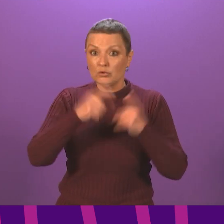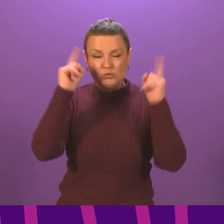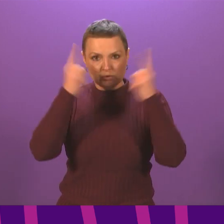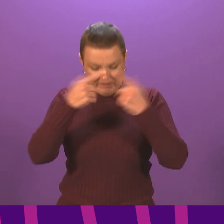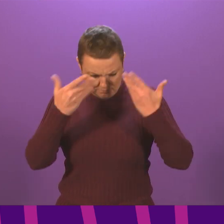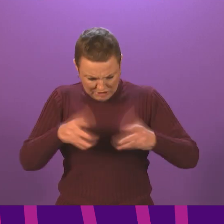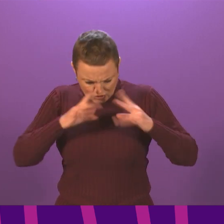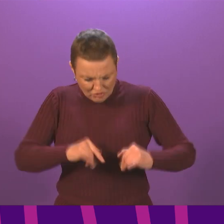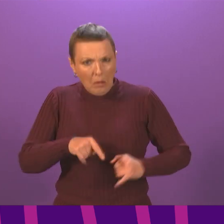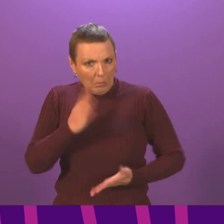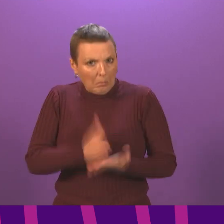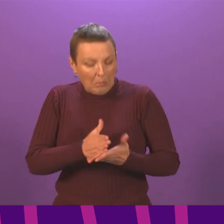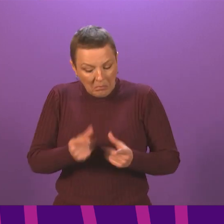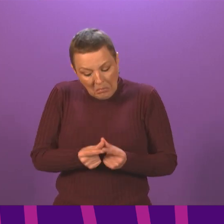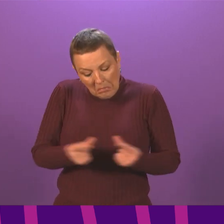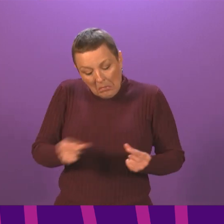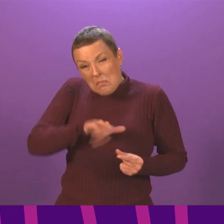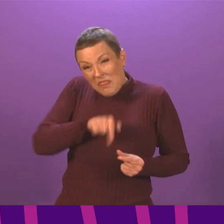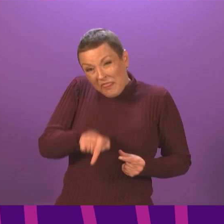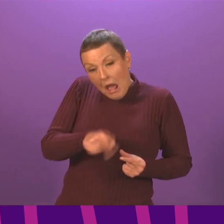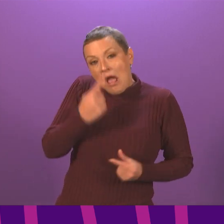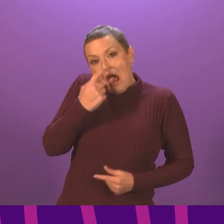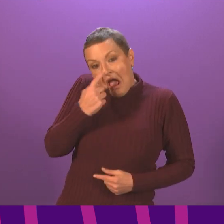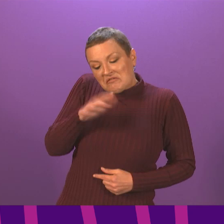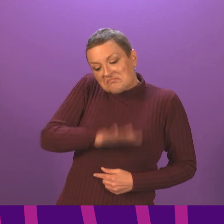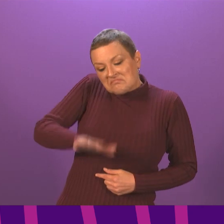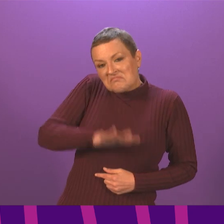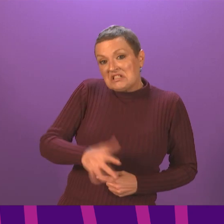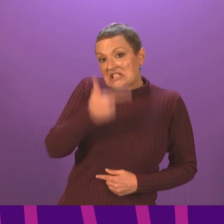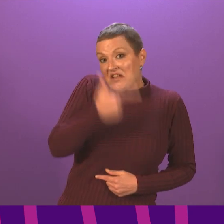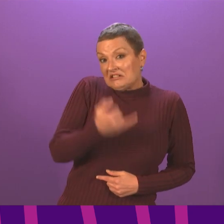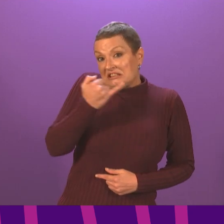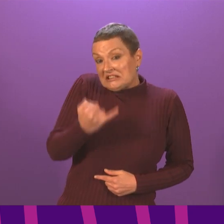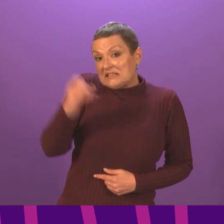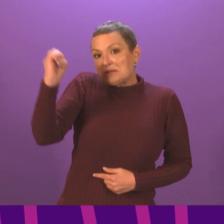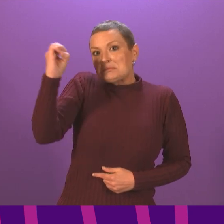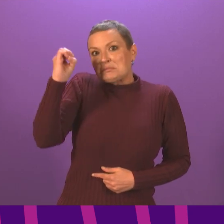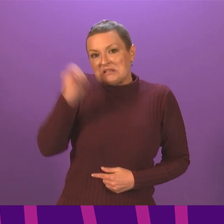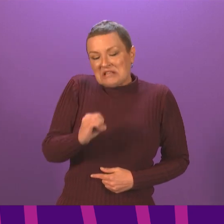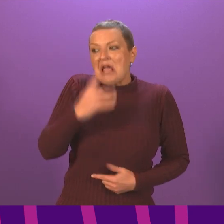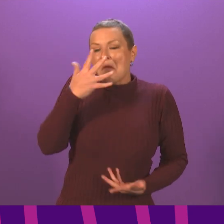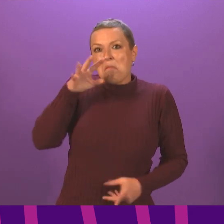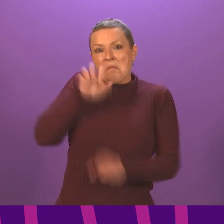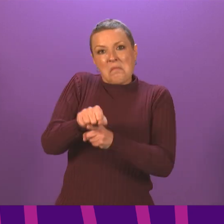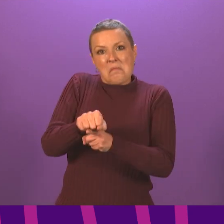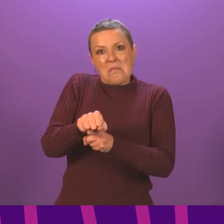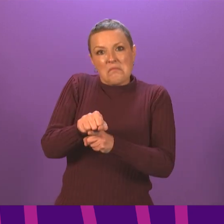found that the Innova lateral flow test has an overall sensitivity of 76.8 per cent, meaning